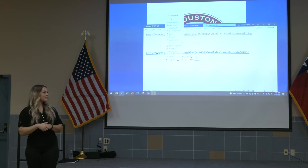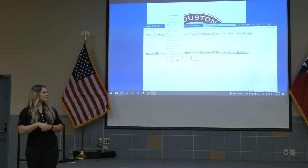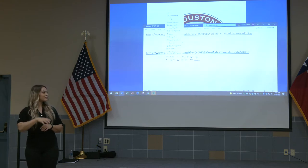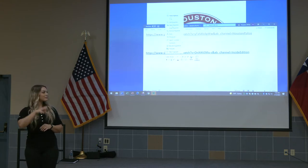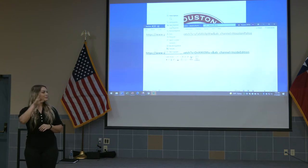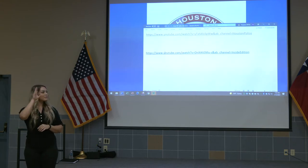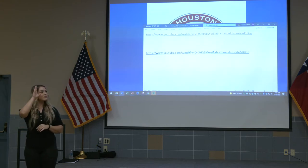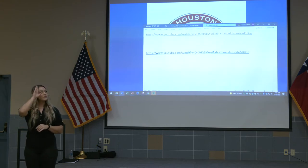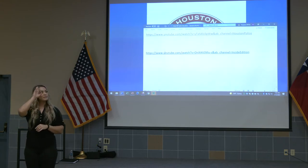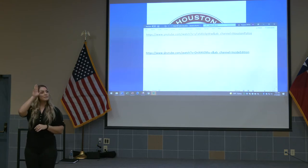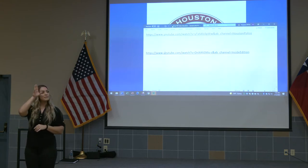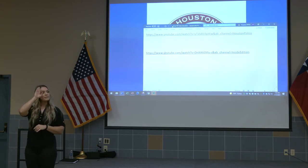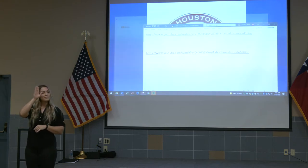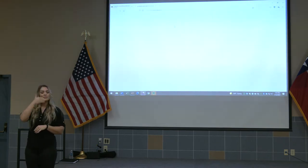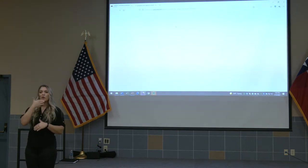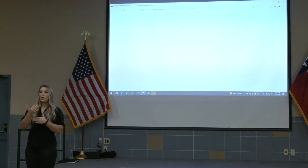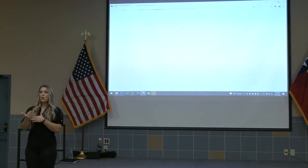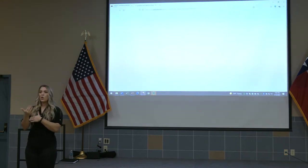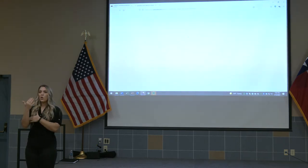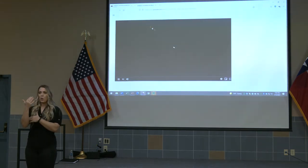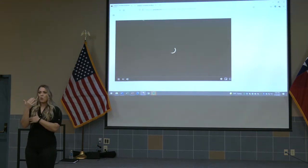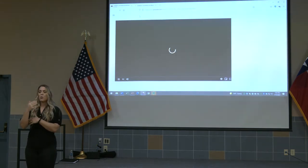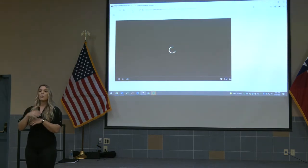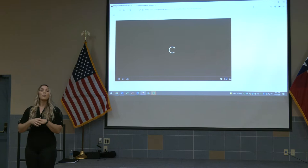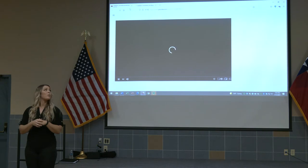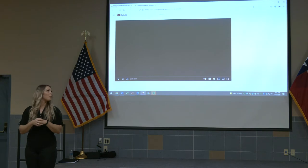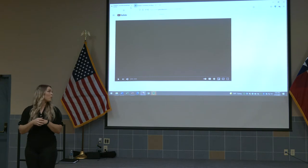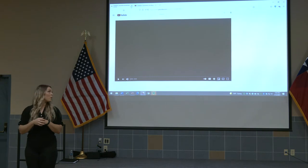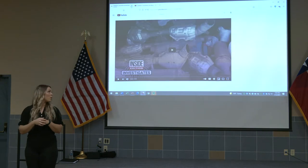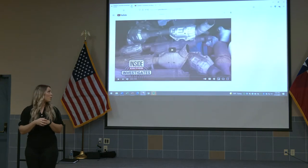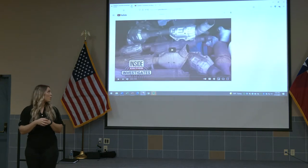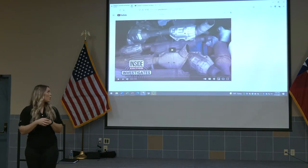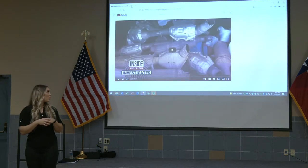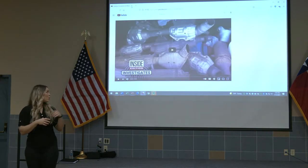tech and stolen cats.com again. >>